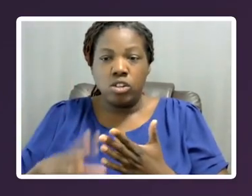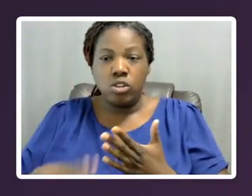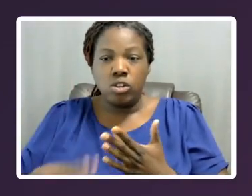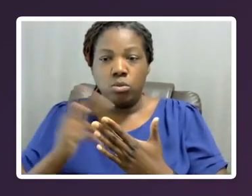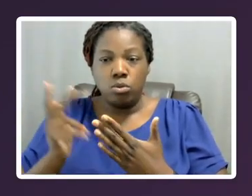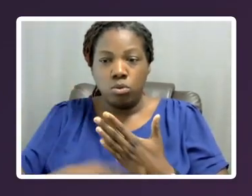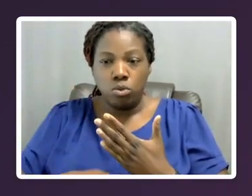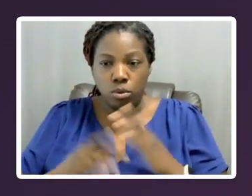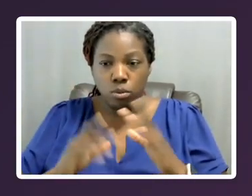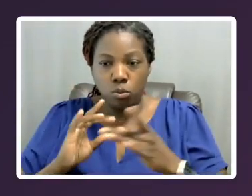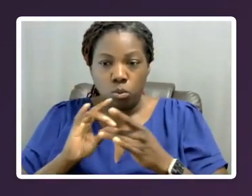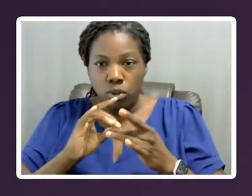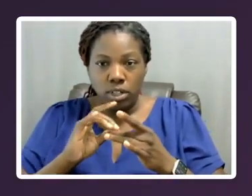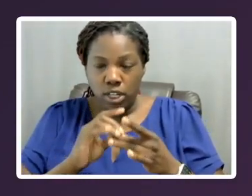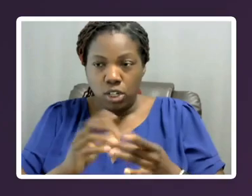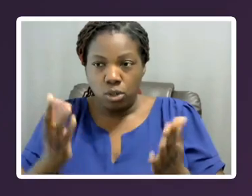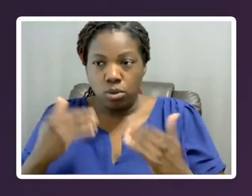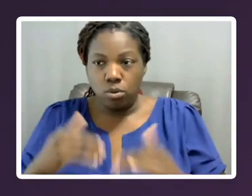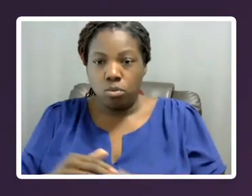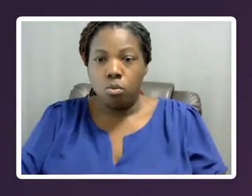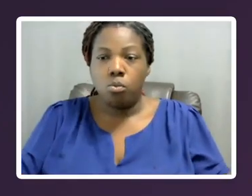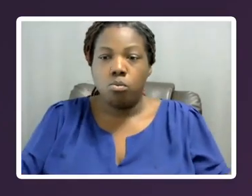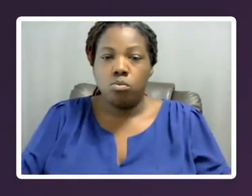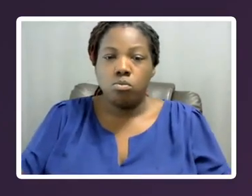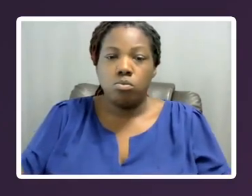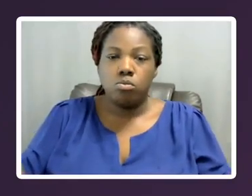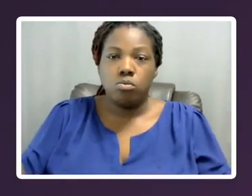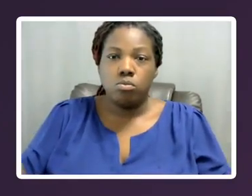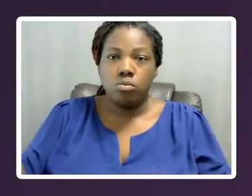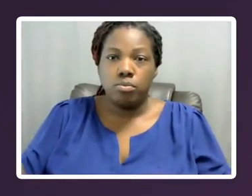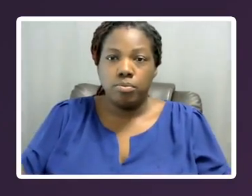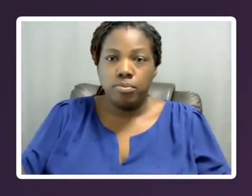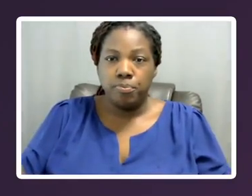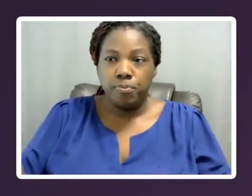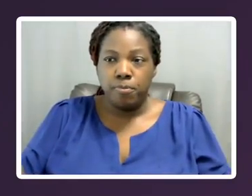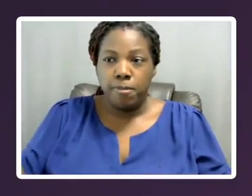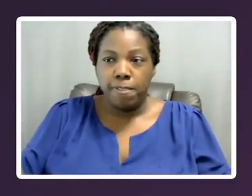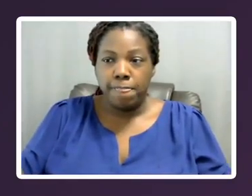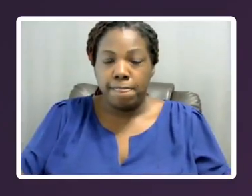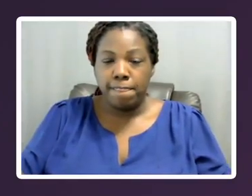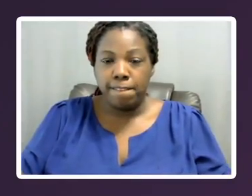Abbie Hitzemann: Next slide, please. Sorry. Eden Cho: Sorry. I forgot my photos in a